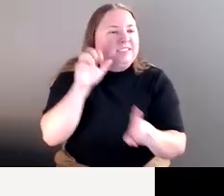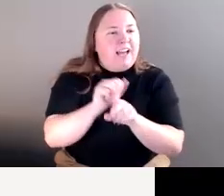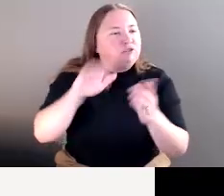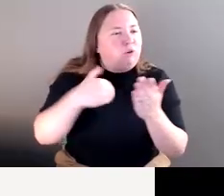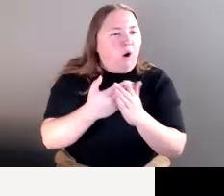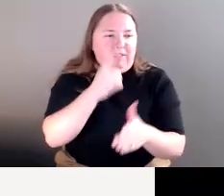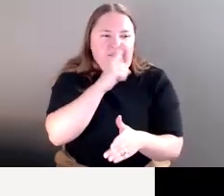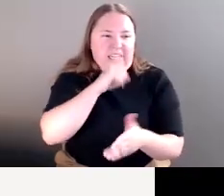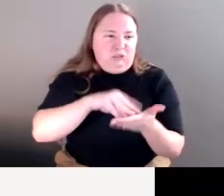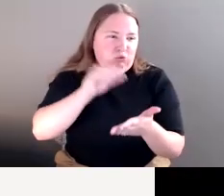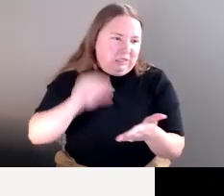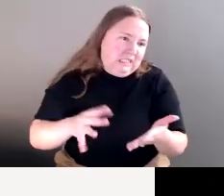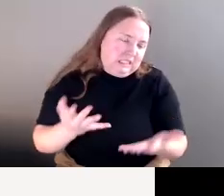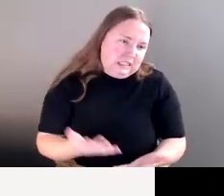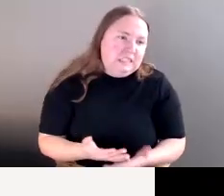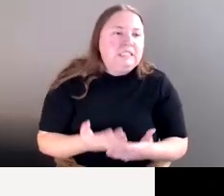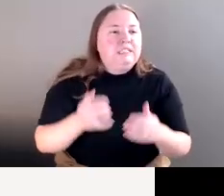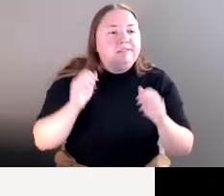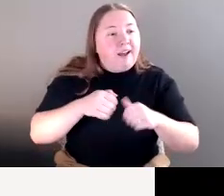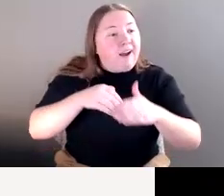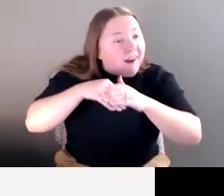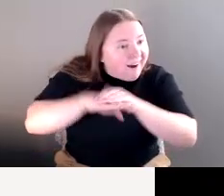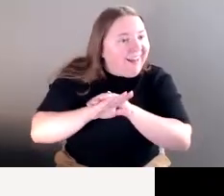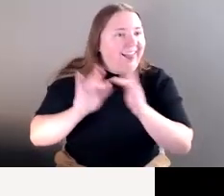And they get into our online classes.